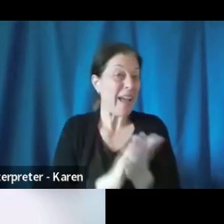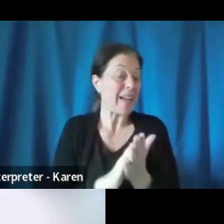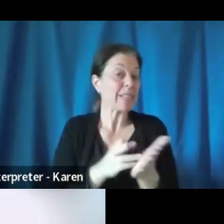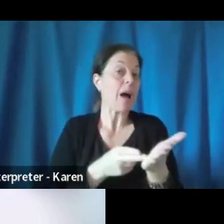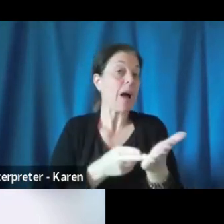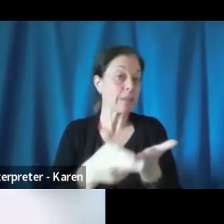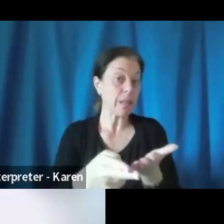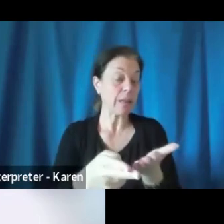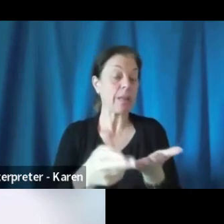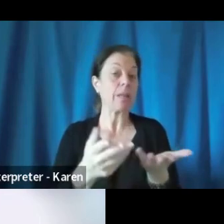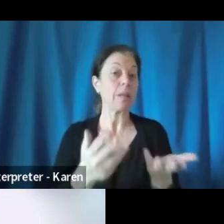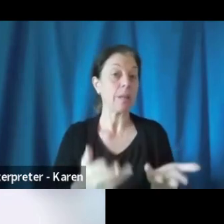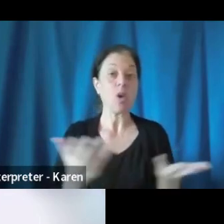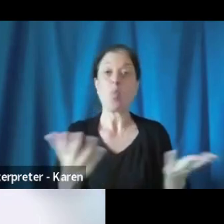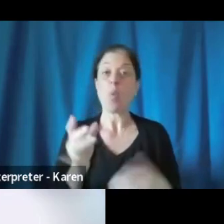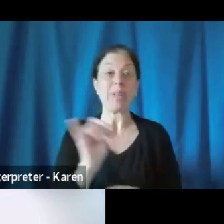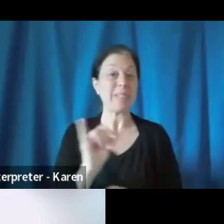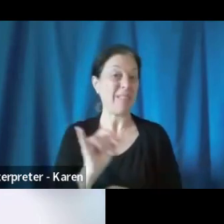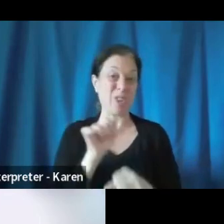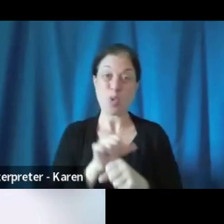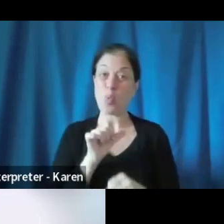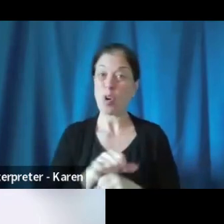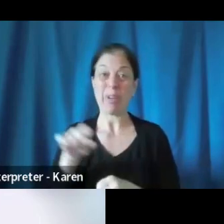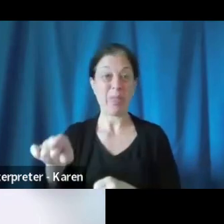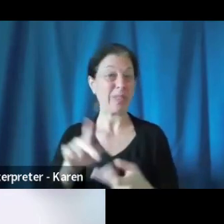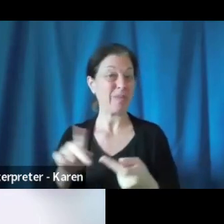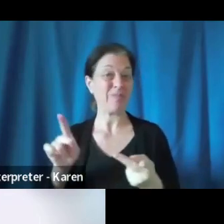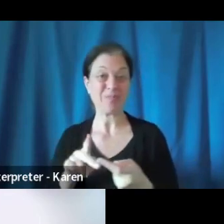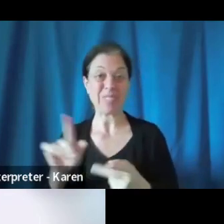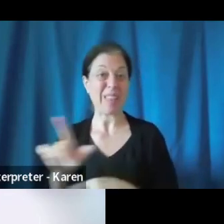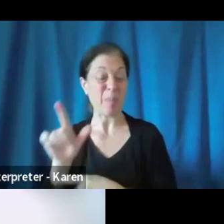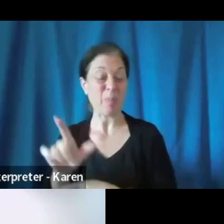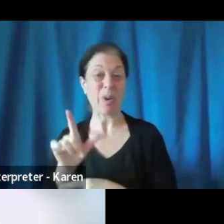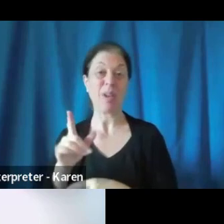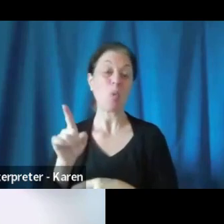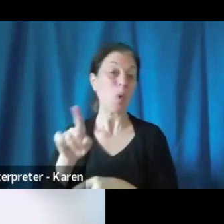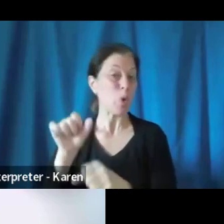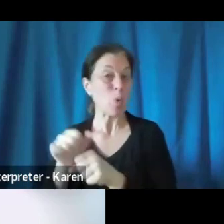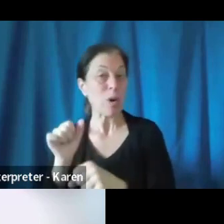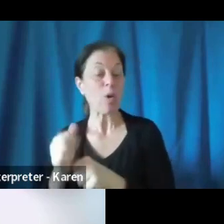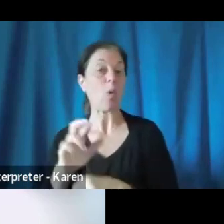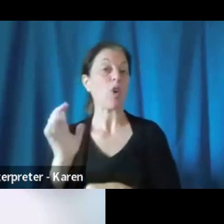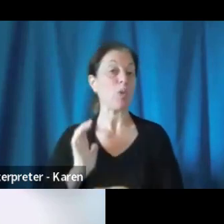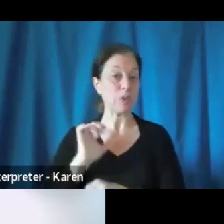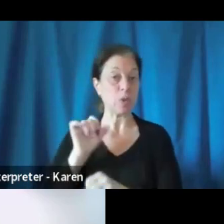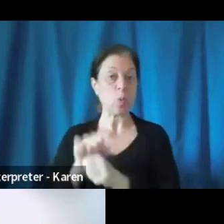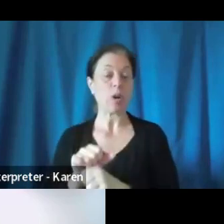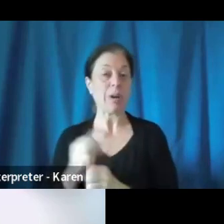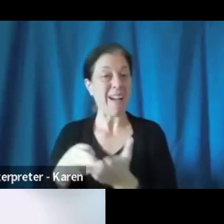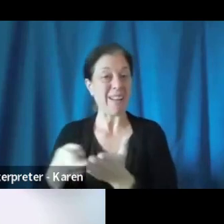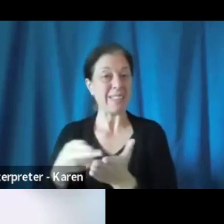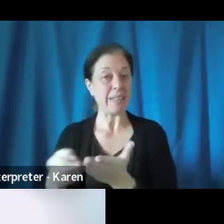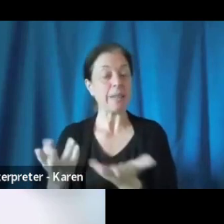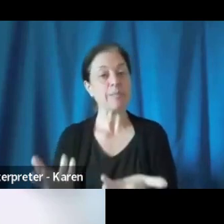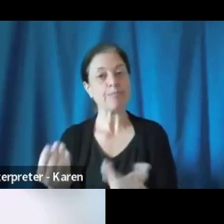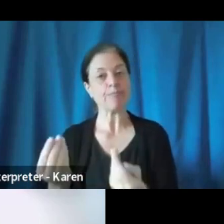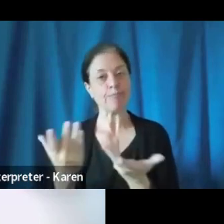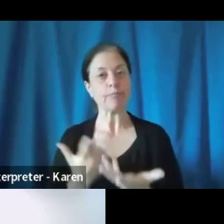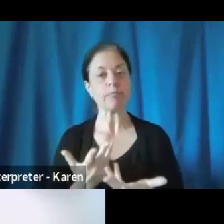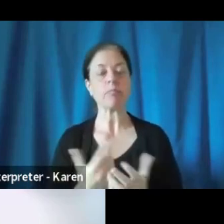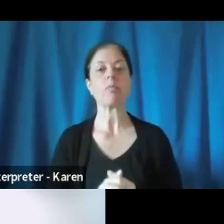when you are looking for a new job because you can ask them honestly what is it like to work at this library where